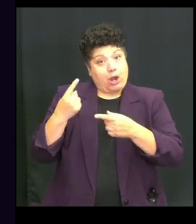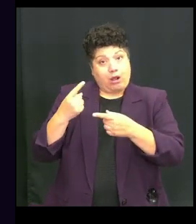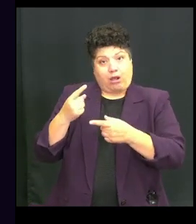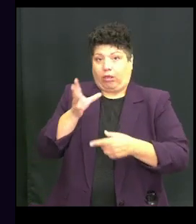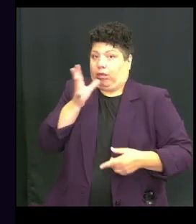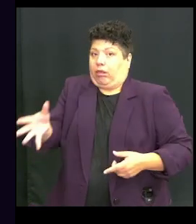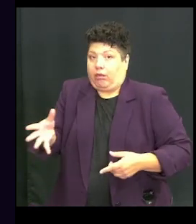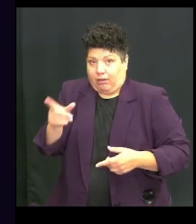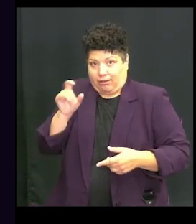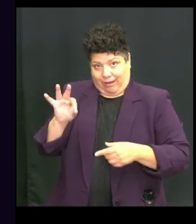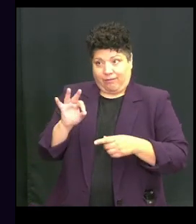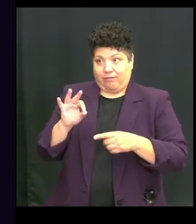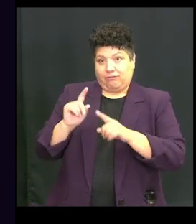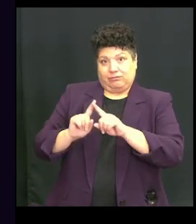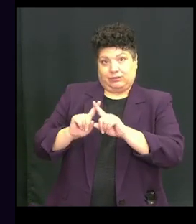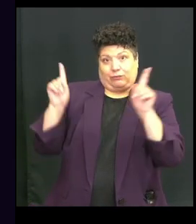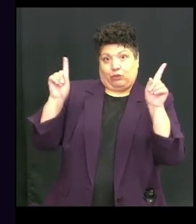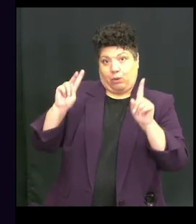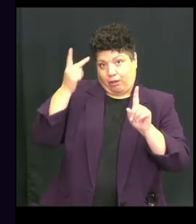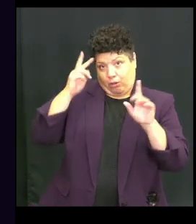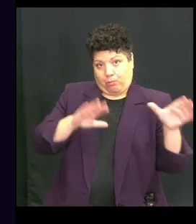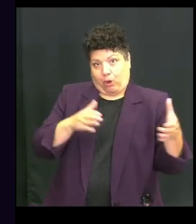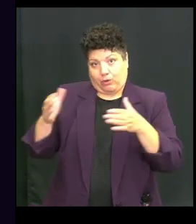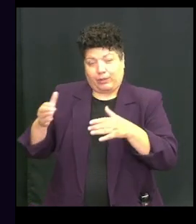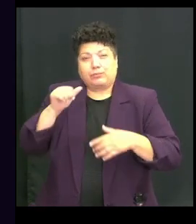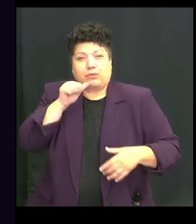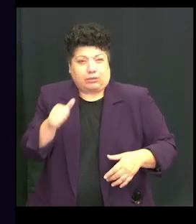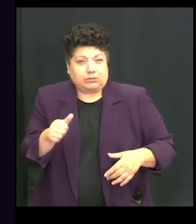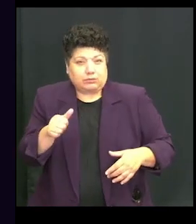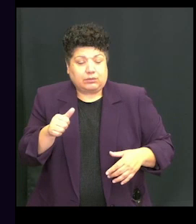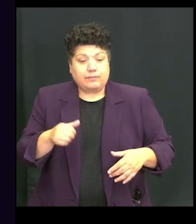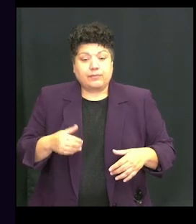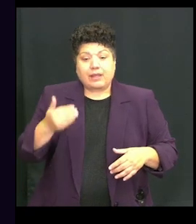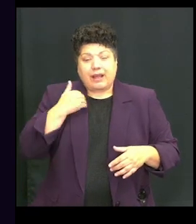And further analysis showed it's really only a small segment of people